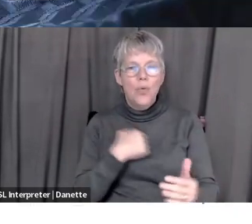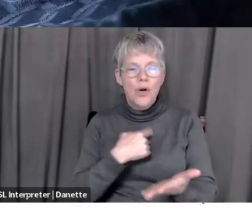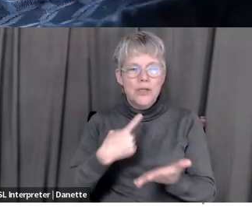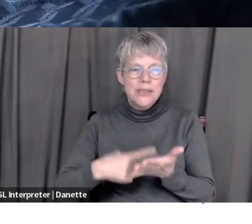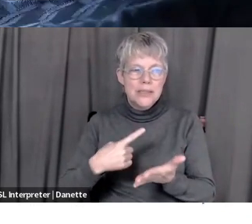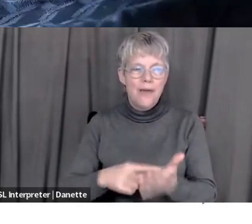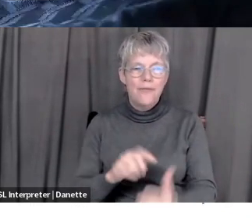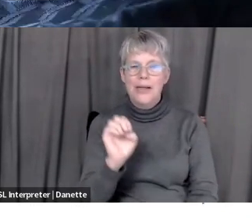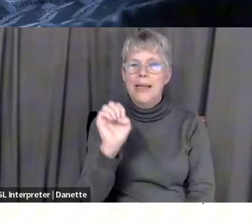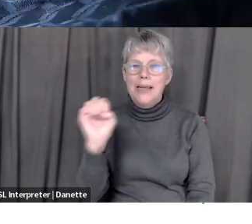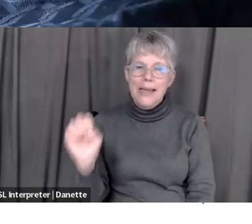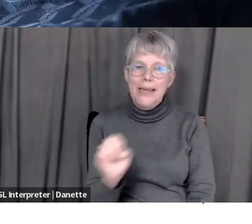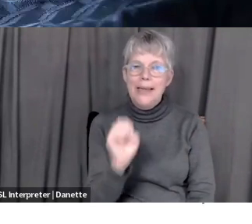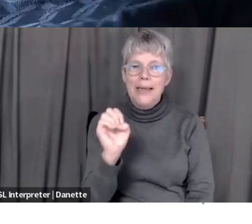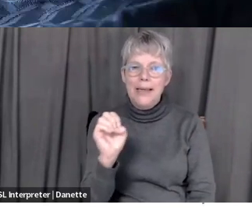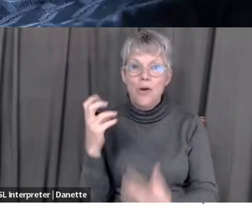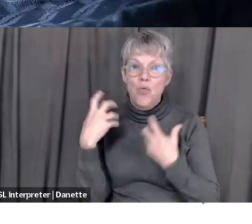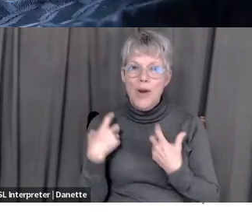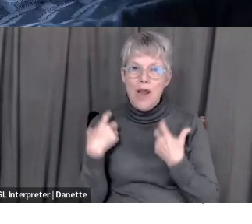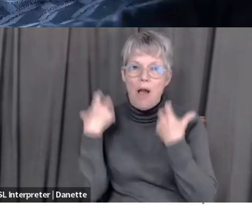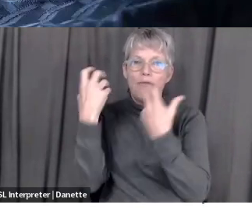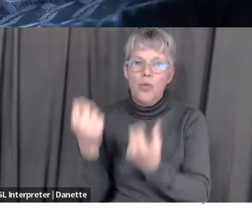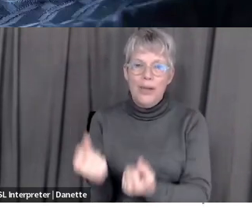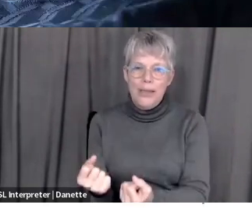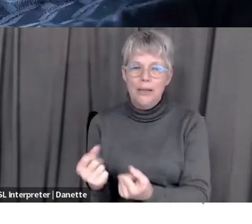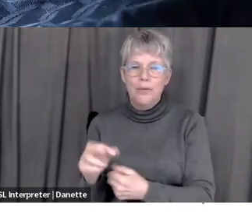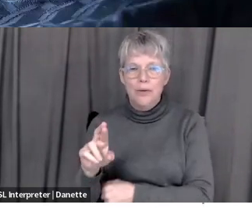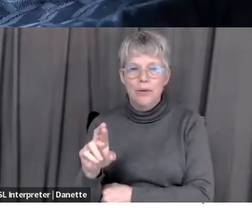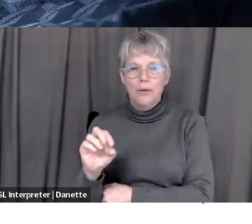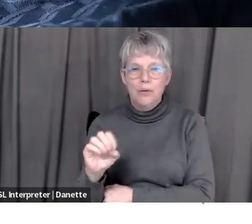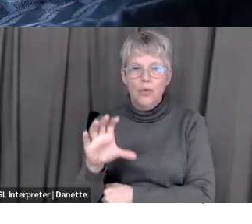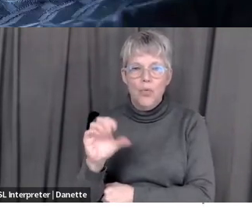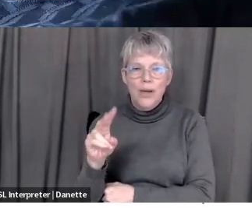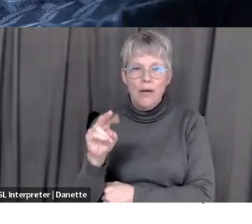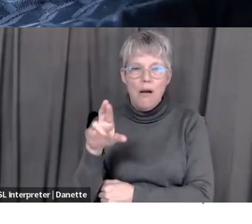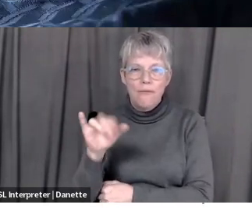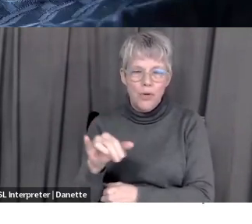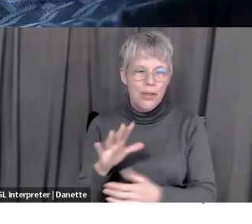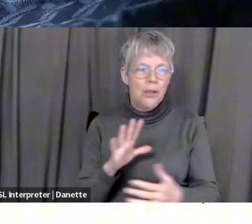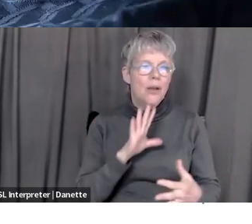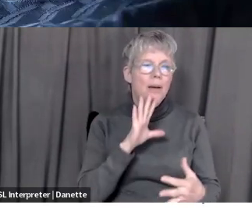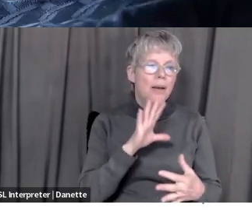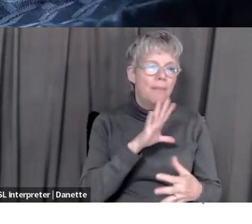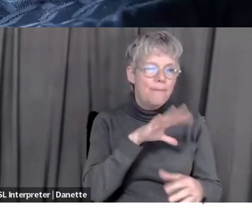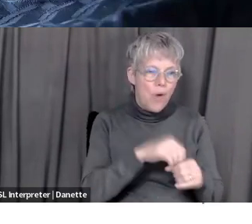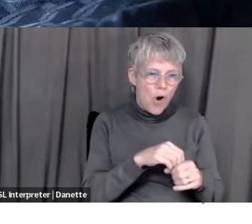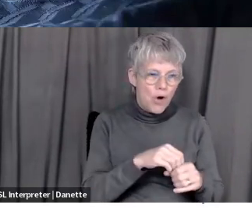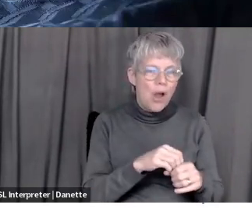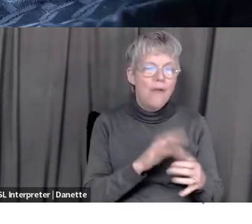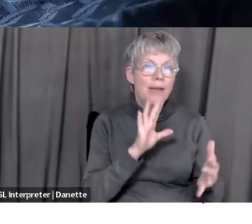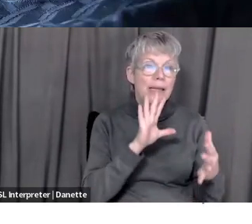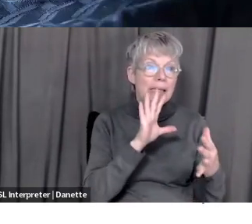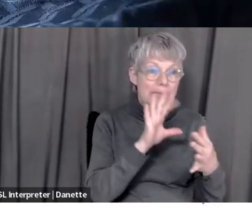So as I mentioned, we're discussing E recovery today. E Recovery is part of connections and part connections and Companion app